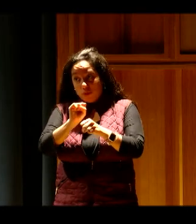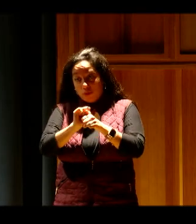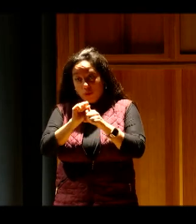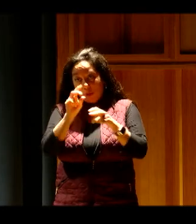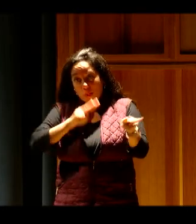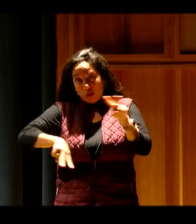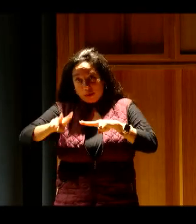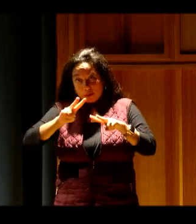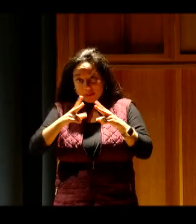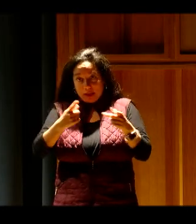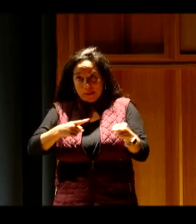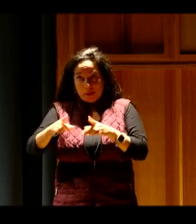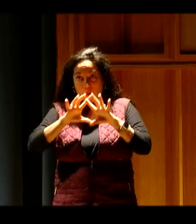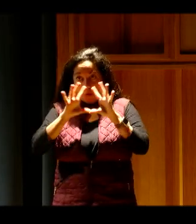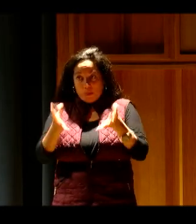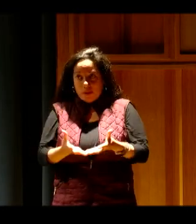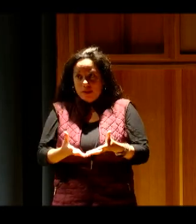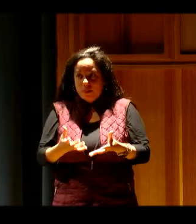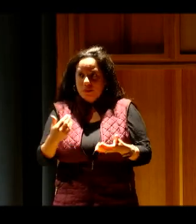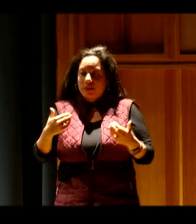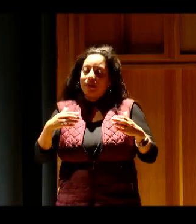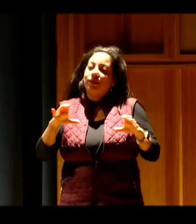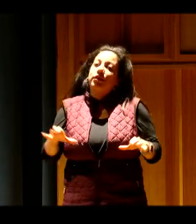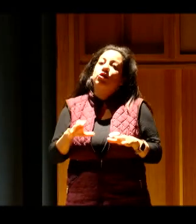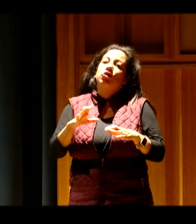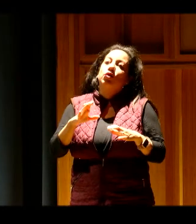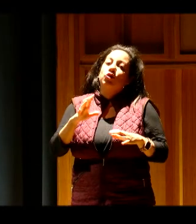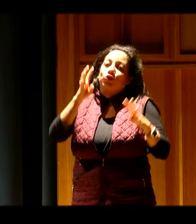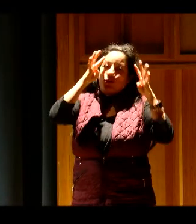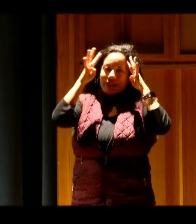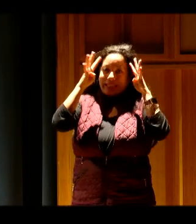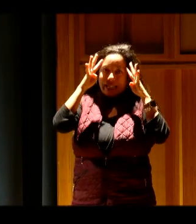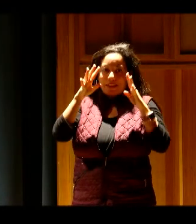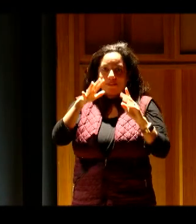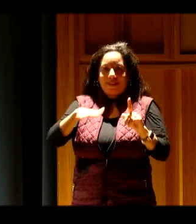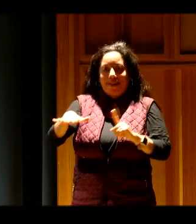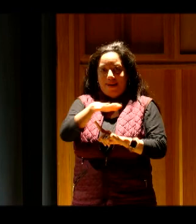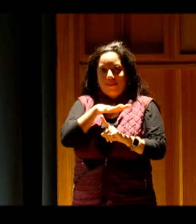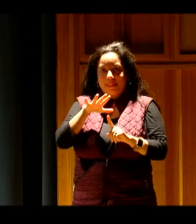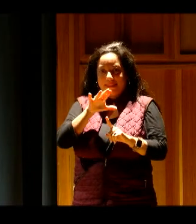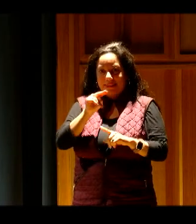We did a creative climate census. We have all the frameworks we need for action.